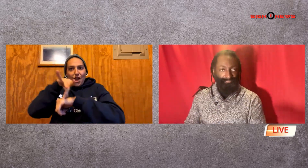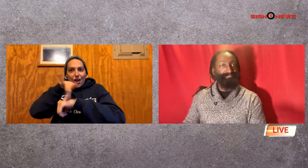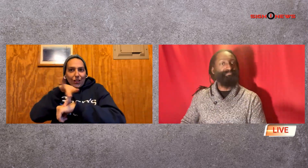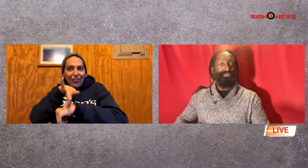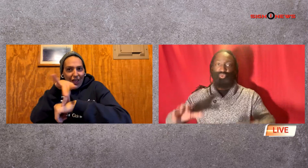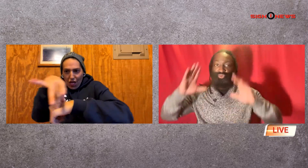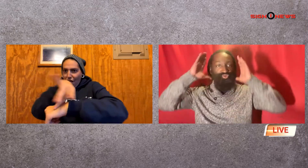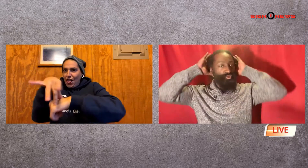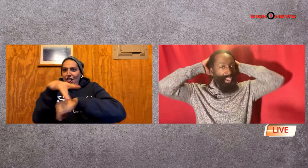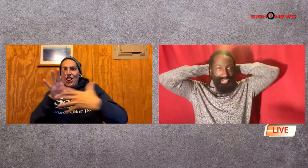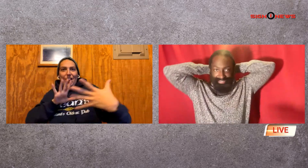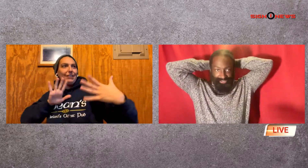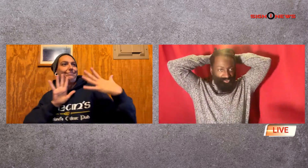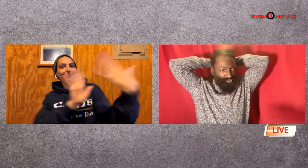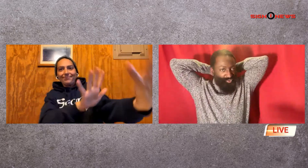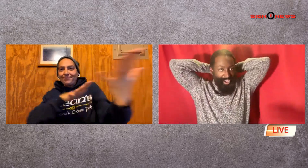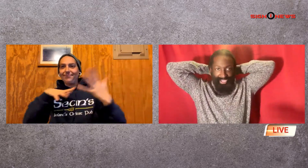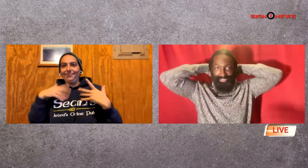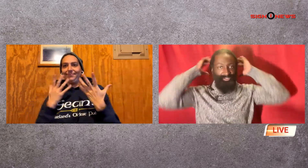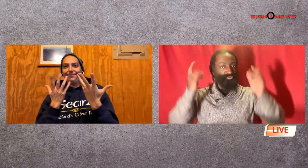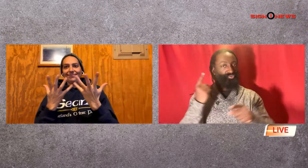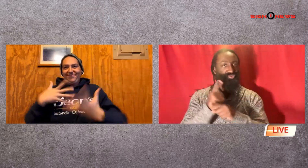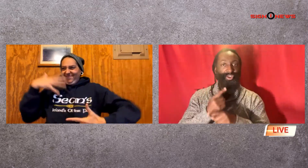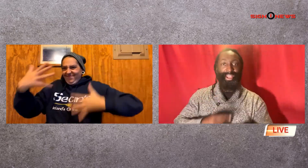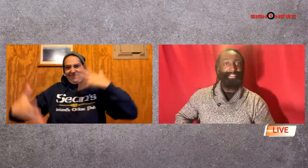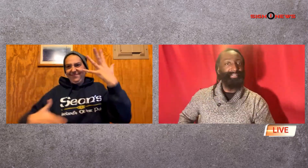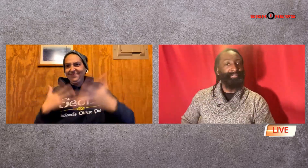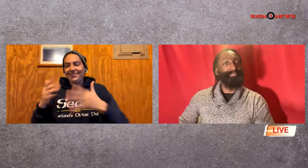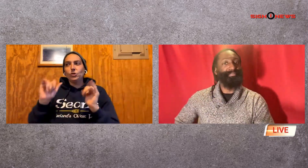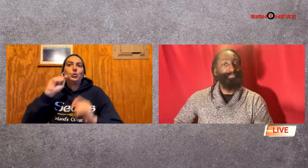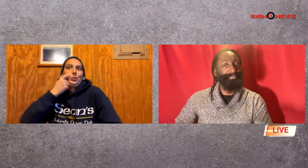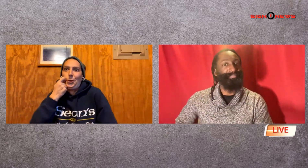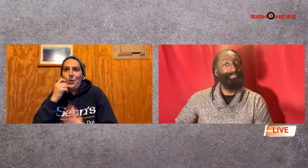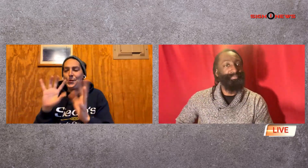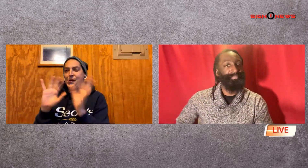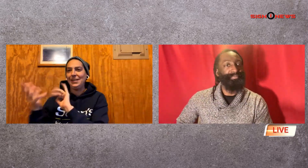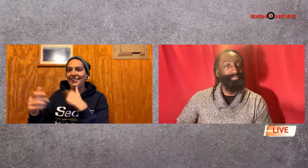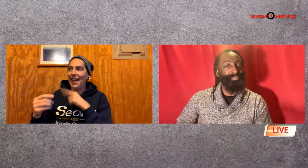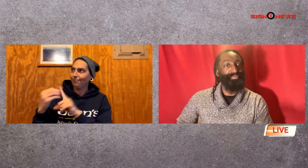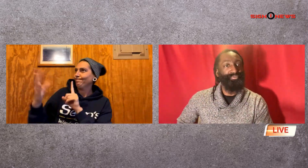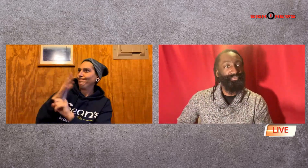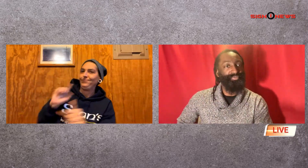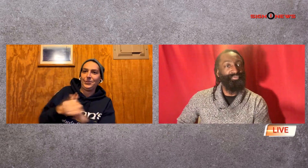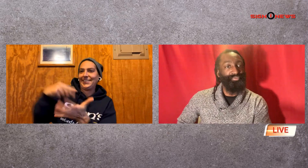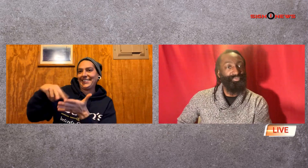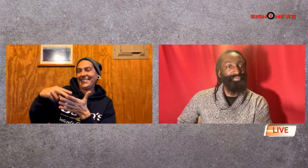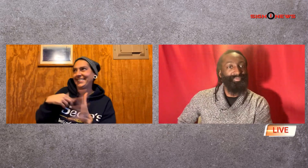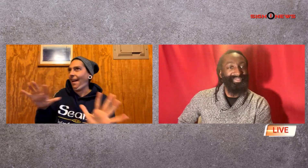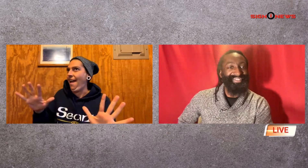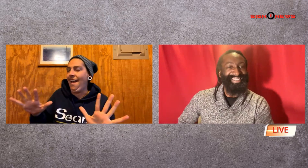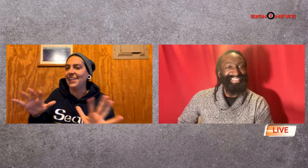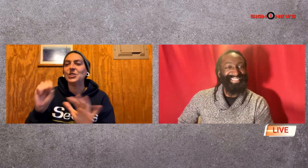mother Earth and feel the vibe it was really cool I was exposed to dance very early so